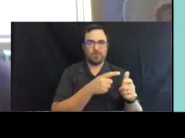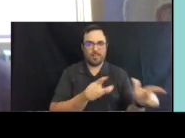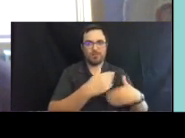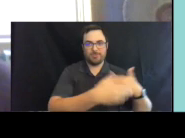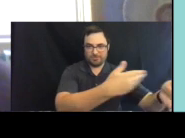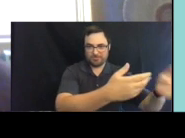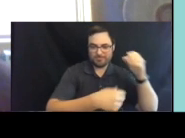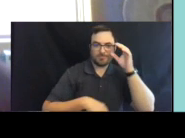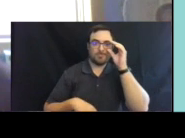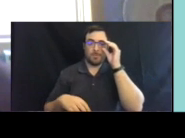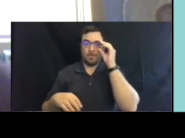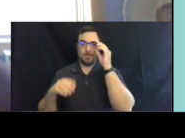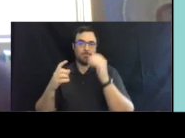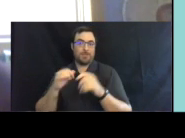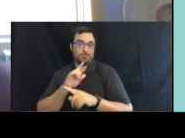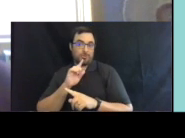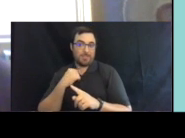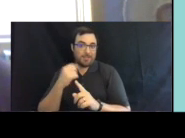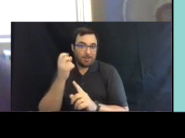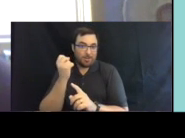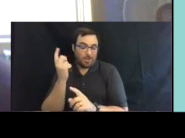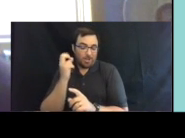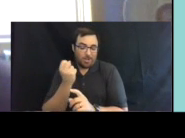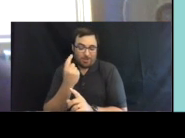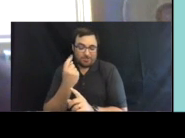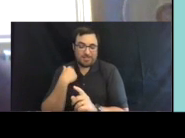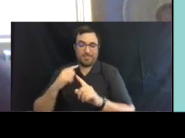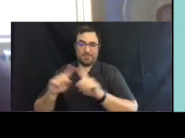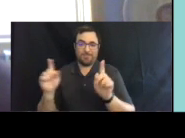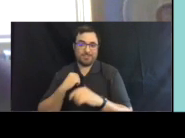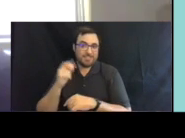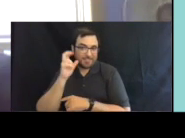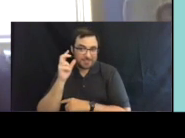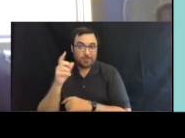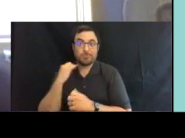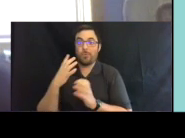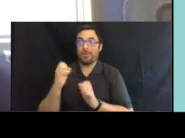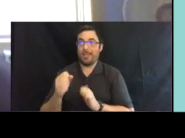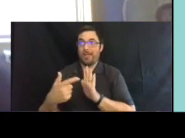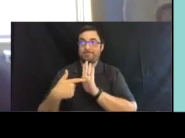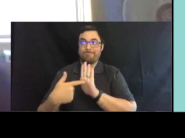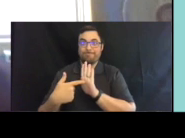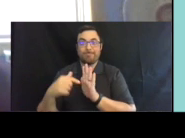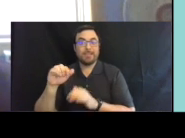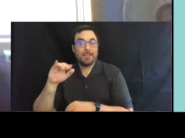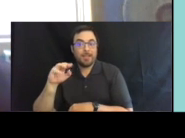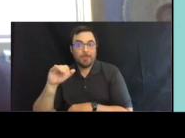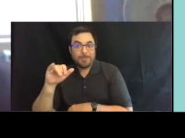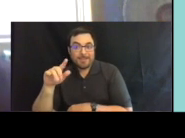the super segmental contrast and maybe can produce or imitate them. Then put it right back into something more meaningful.